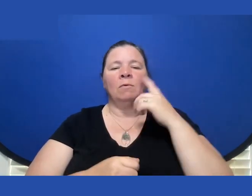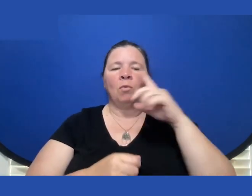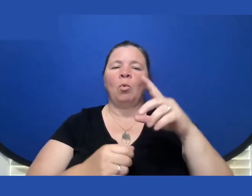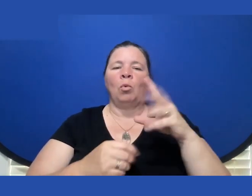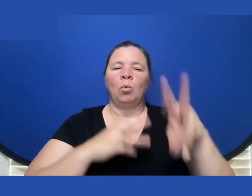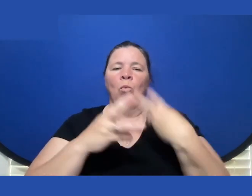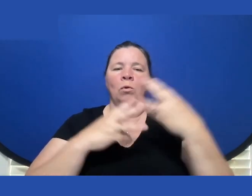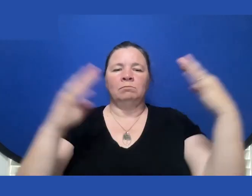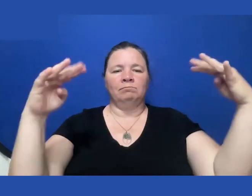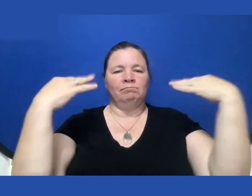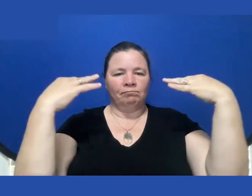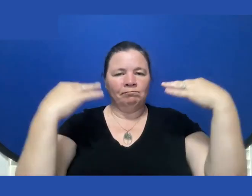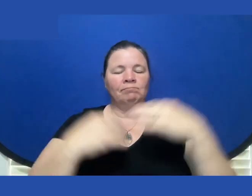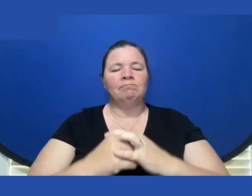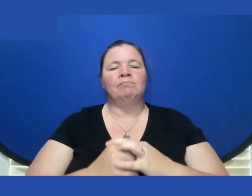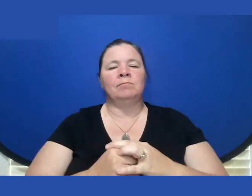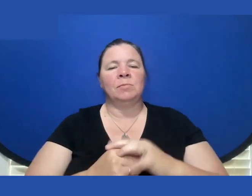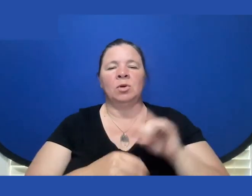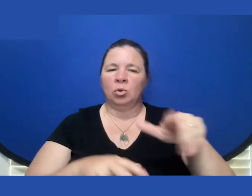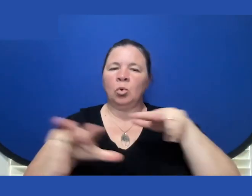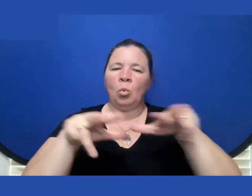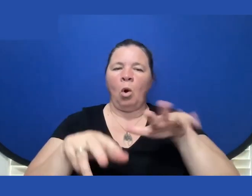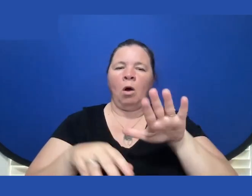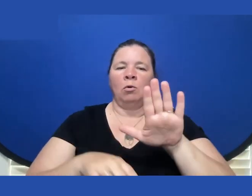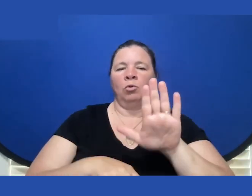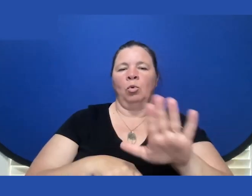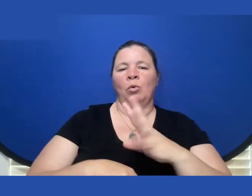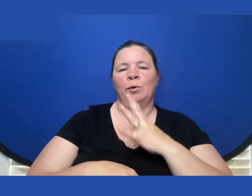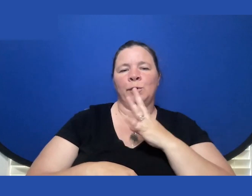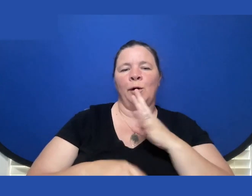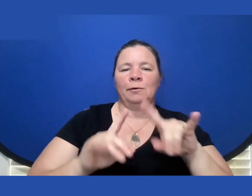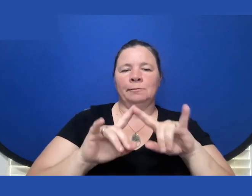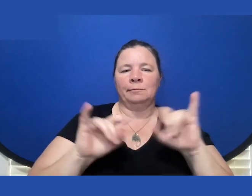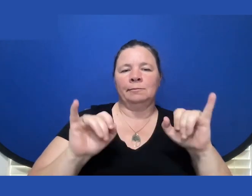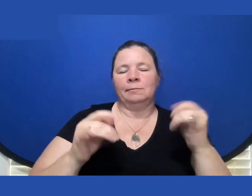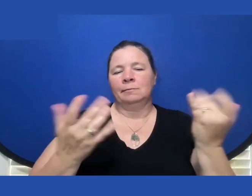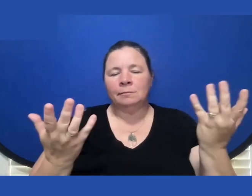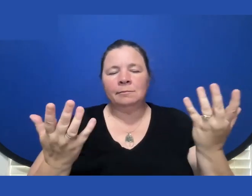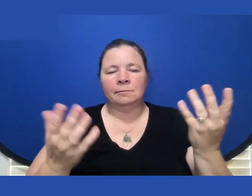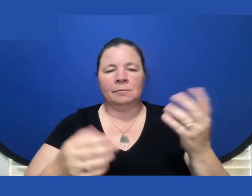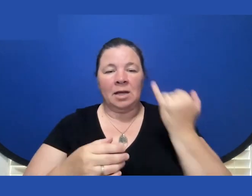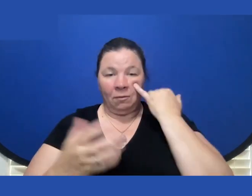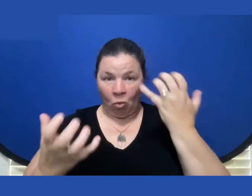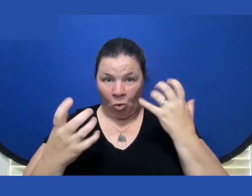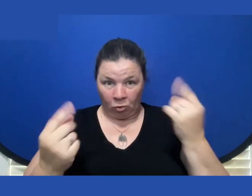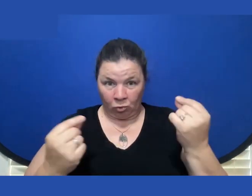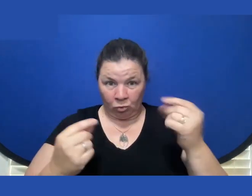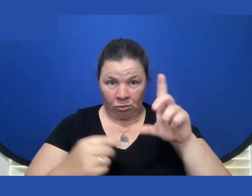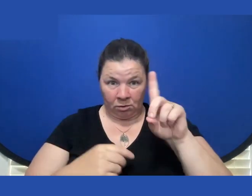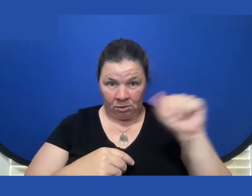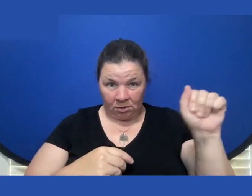It's like you're walking your talk basically, yeah. - Yeah, exactly. Well, if you ever wanna do anything within the disability sector, let me know.